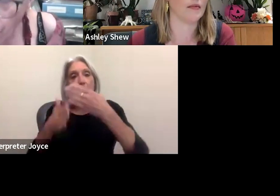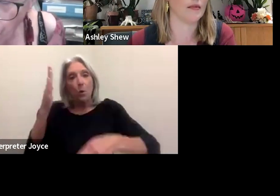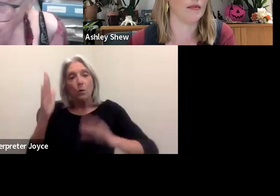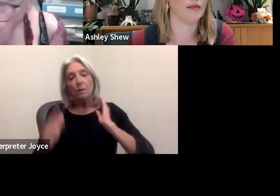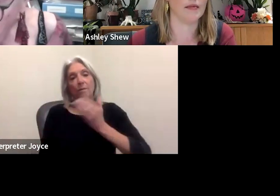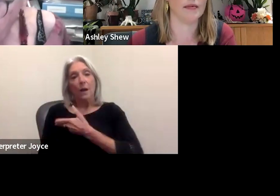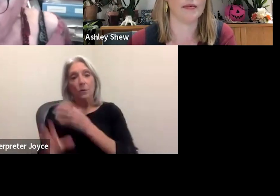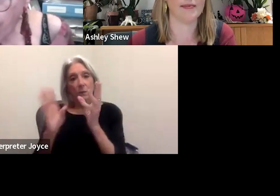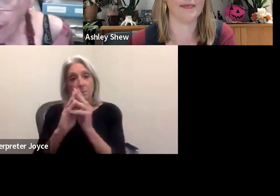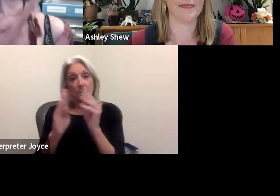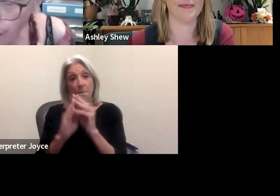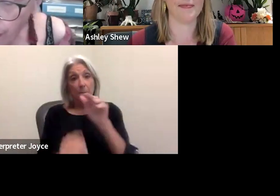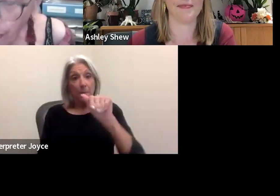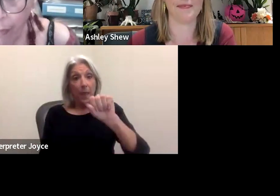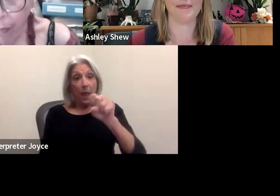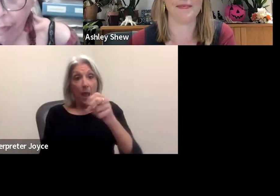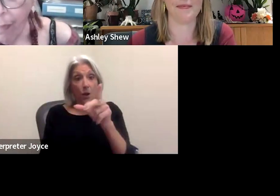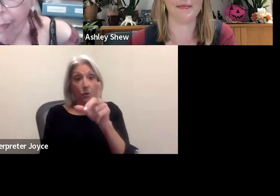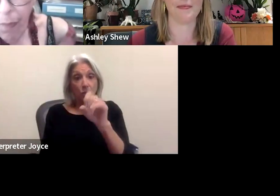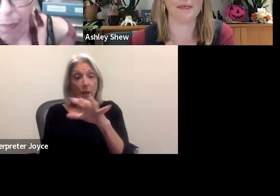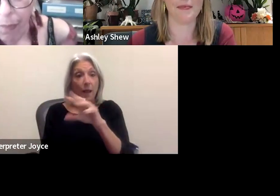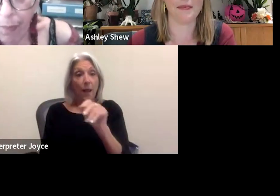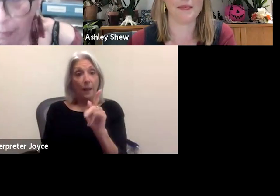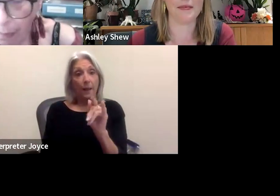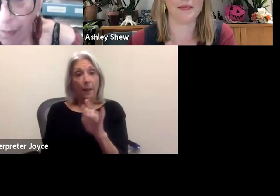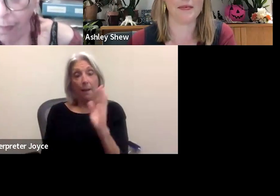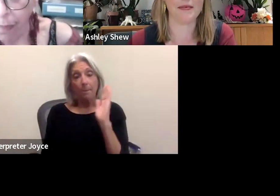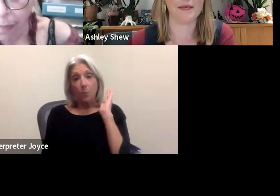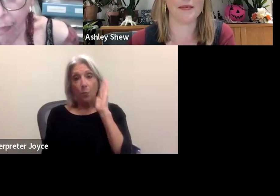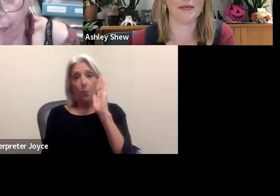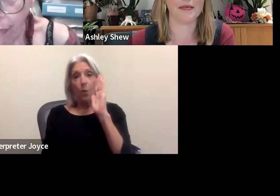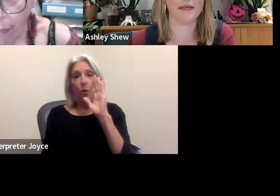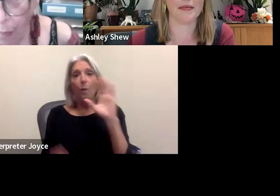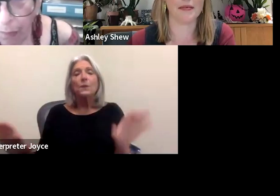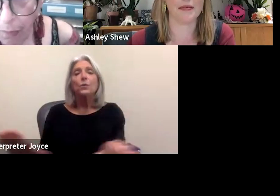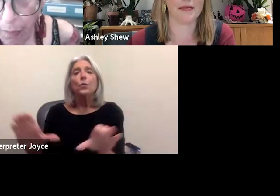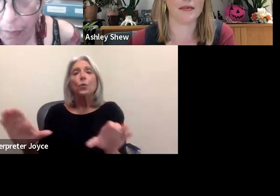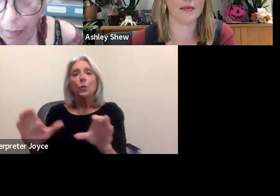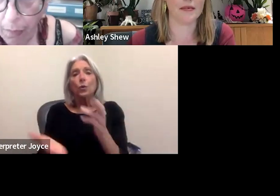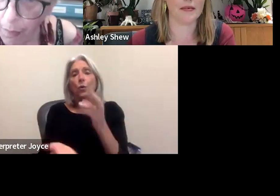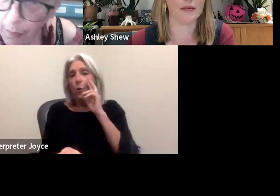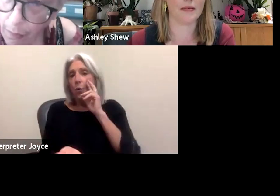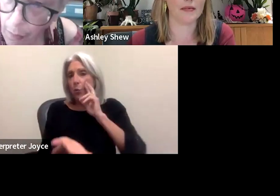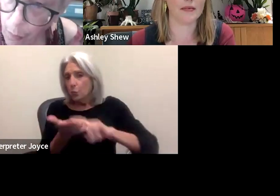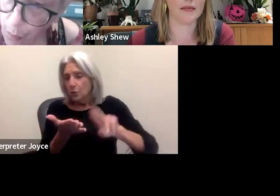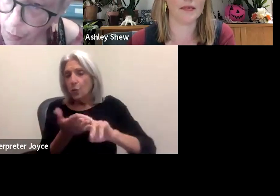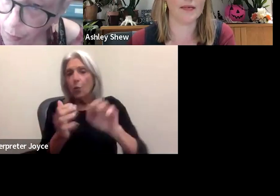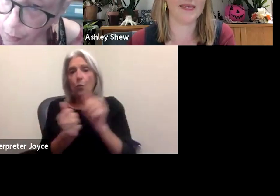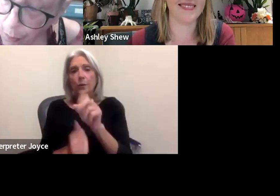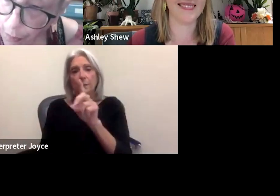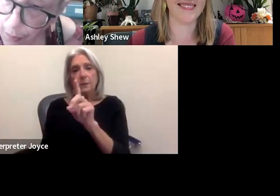Ashley and Kim are going to present on actually conducting research with disabled people.